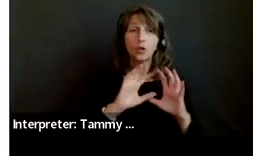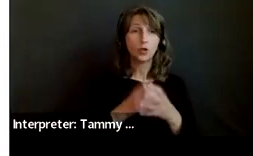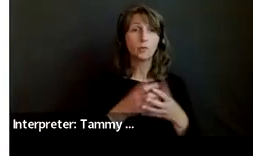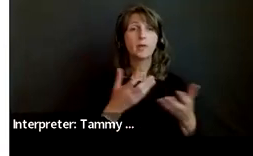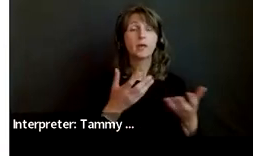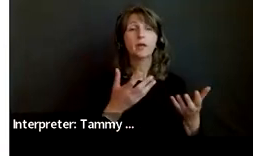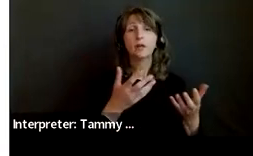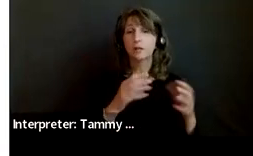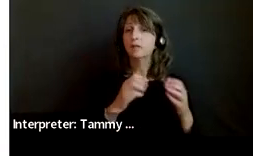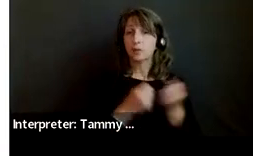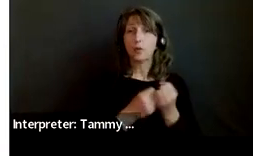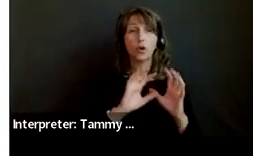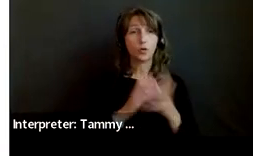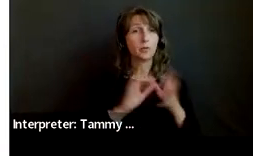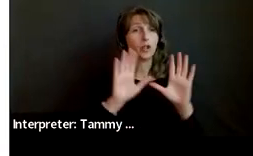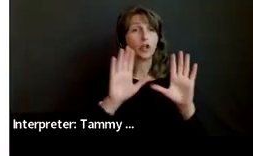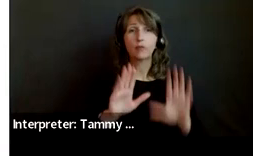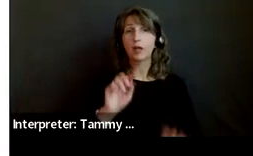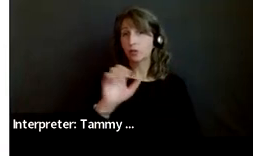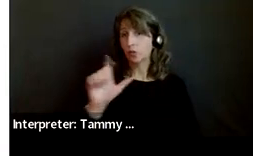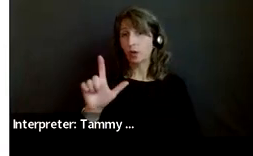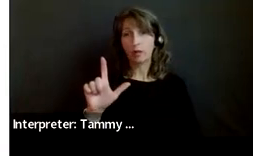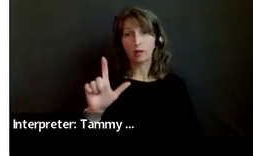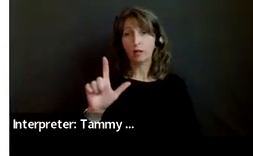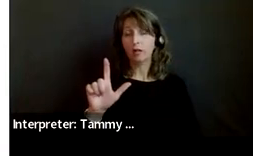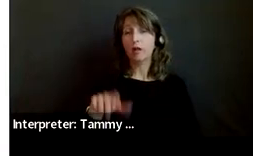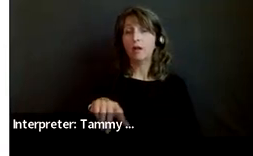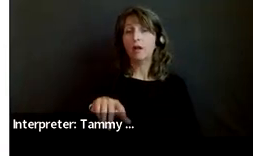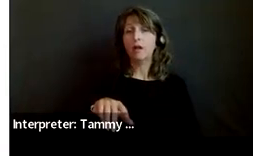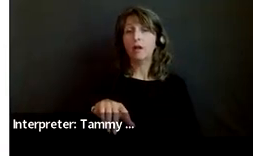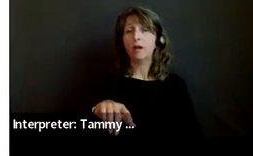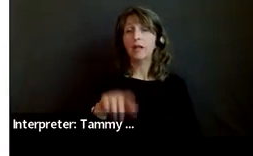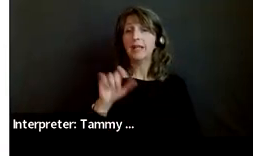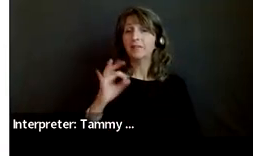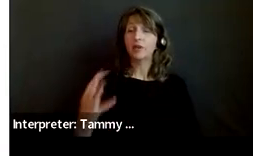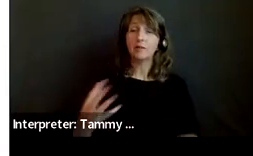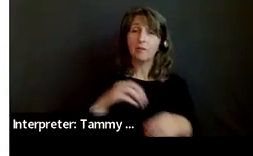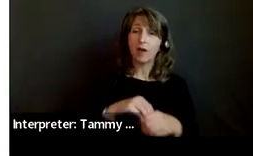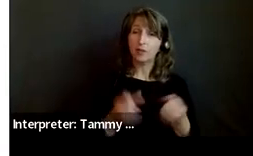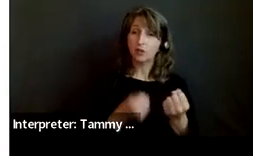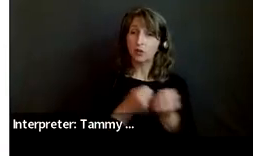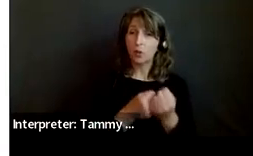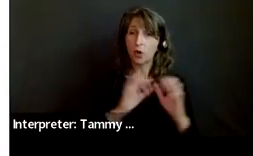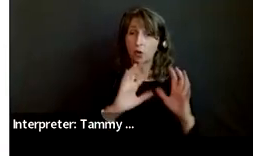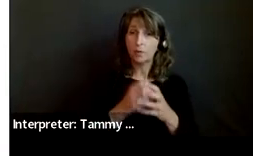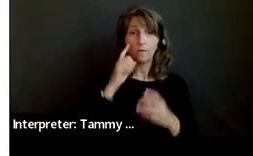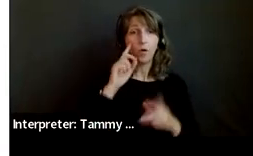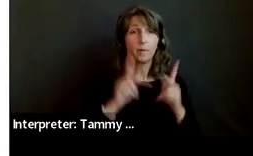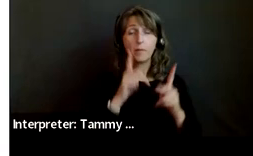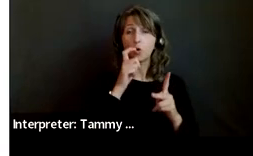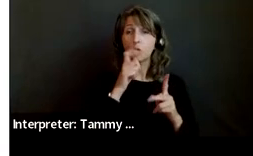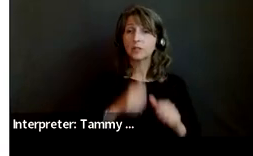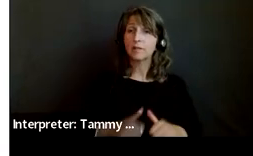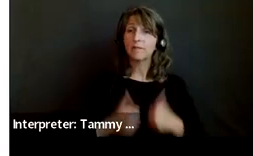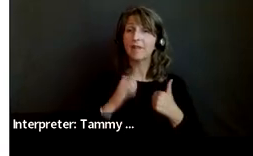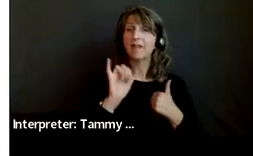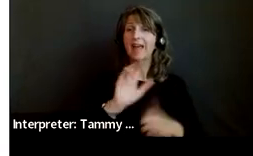And then also support groups can be a great tool, someone being able to be a part of a support group for individuals who are survivors of this same type of trauma.